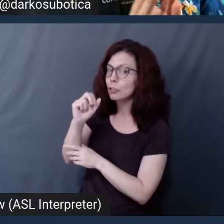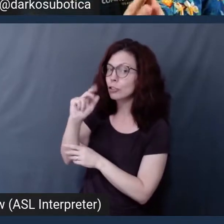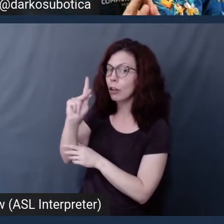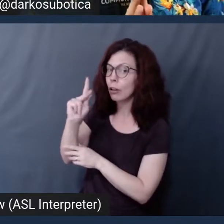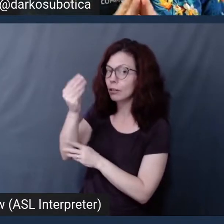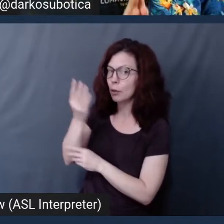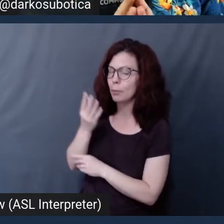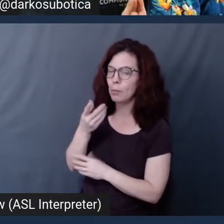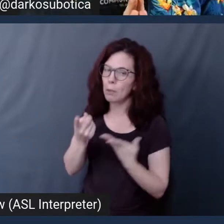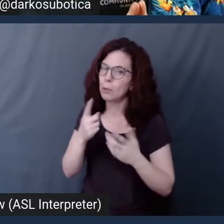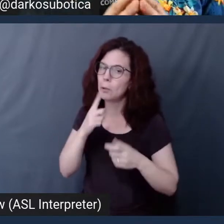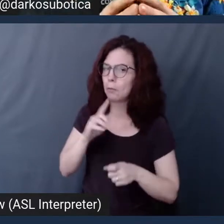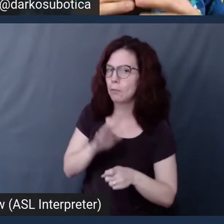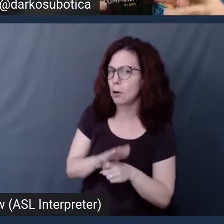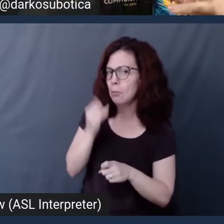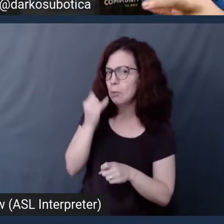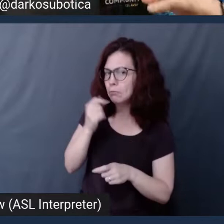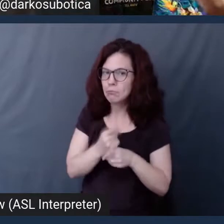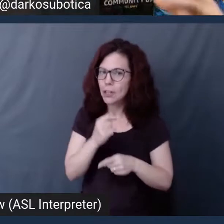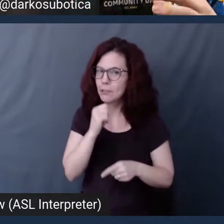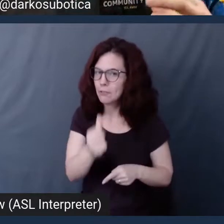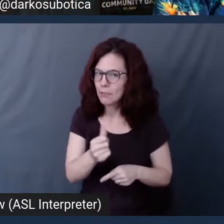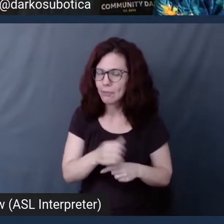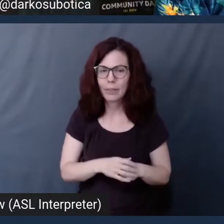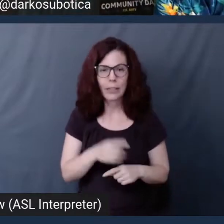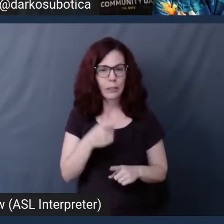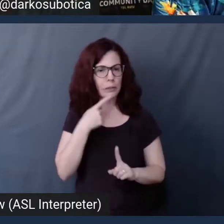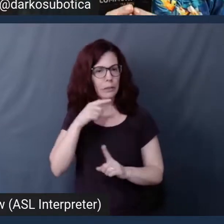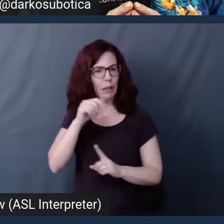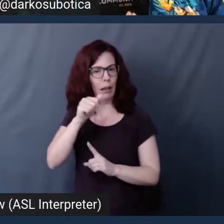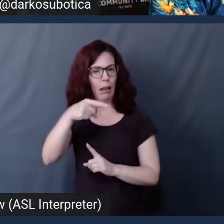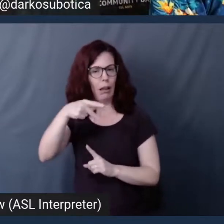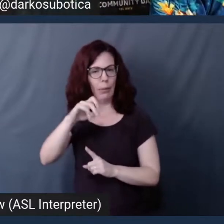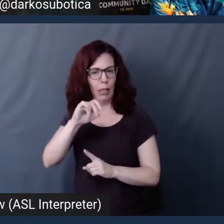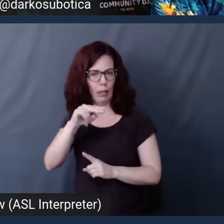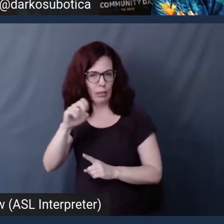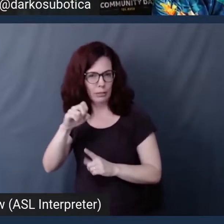so maybe you can confirm is this the case or not? You would say this is an appliance. Is this a hardware thing?